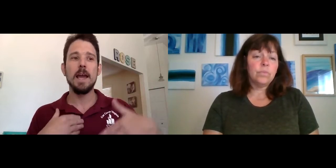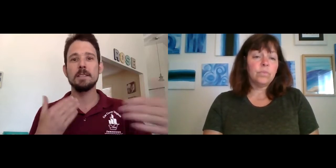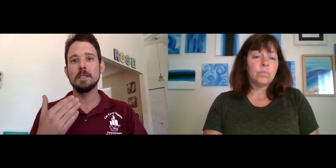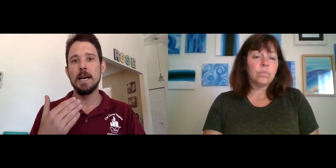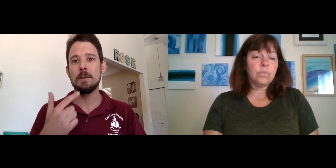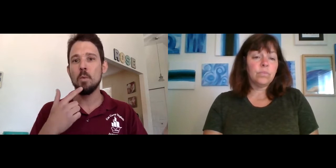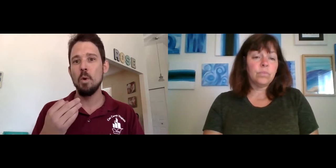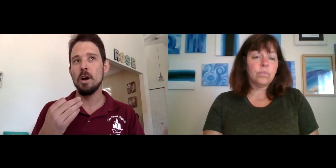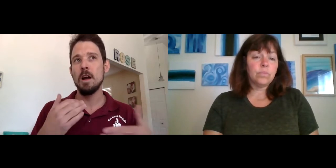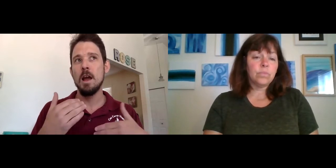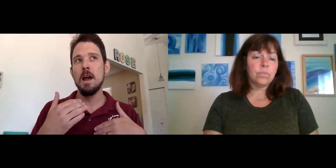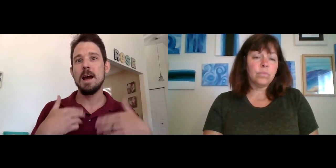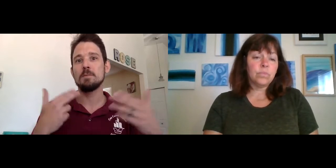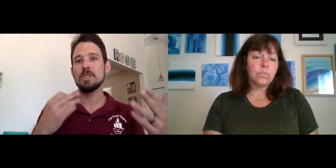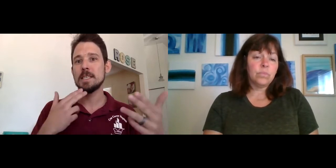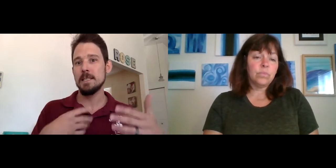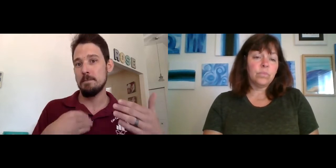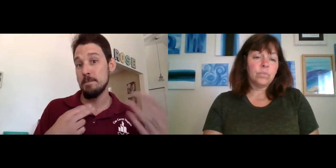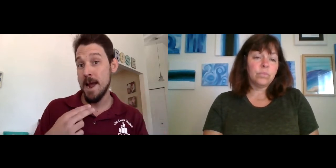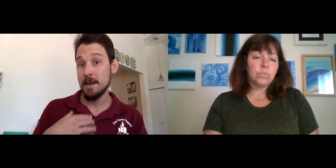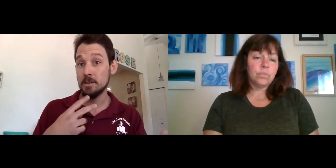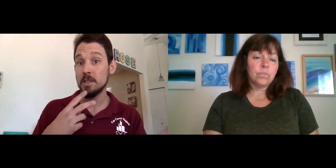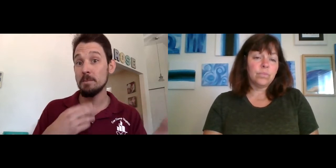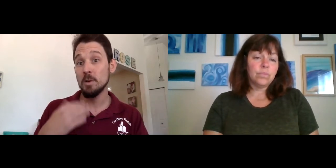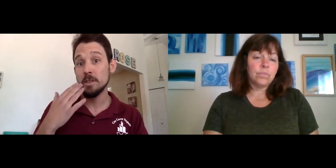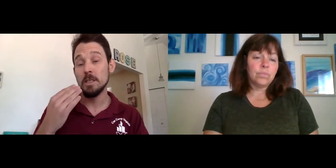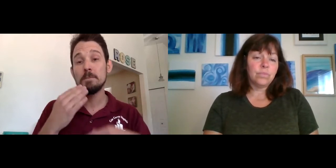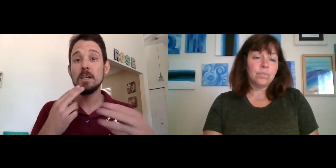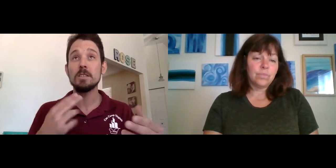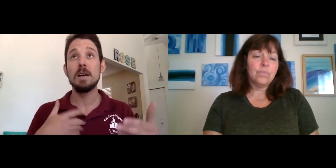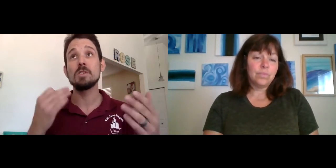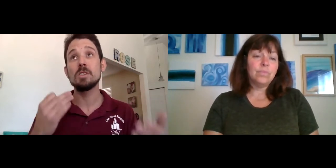This was at a time where I'm just getting back into the community because I was so